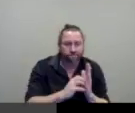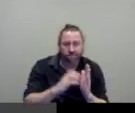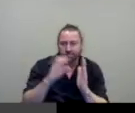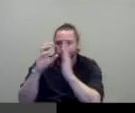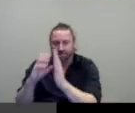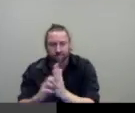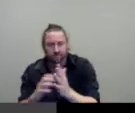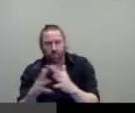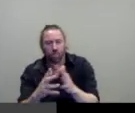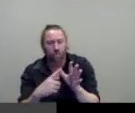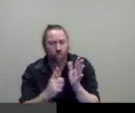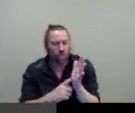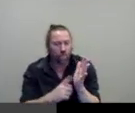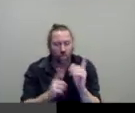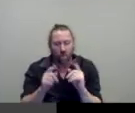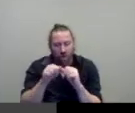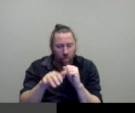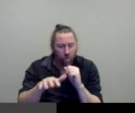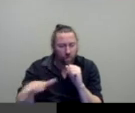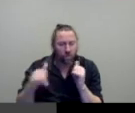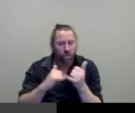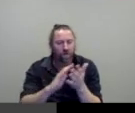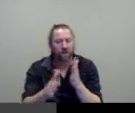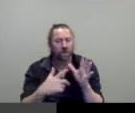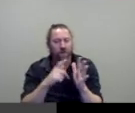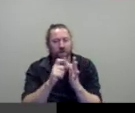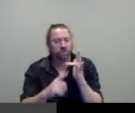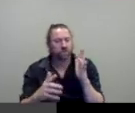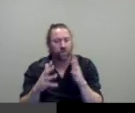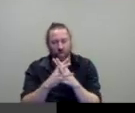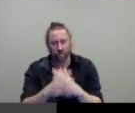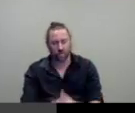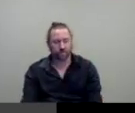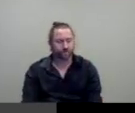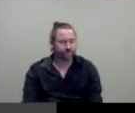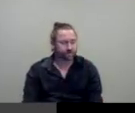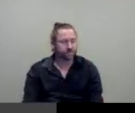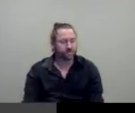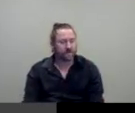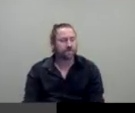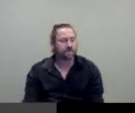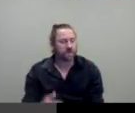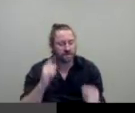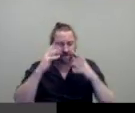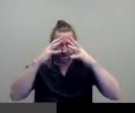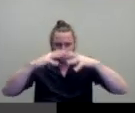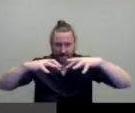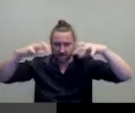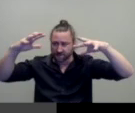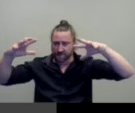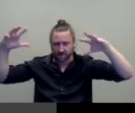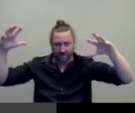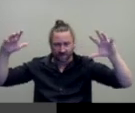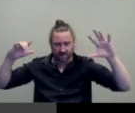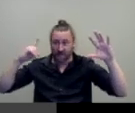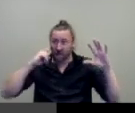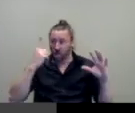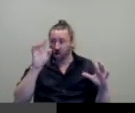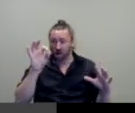shadows there's also a fineness and fragility in these works and there's movement into more tangled